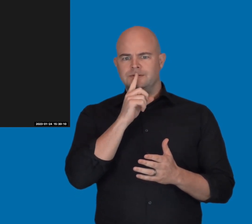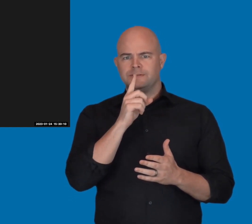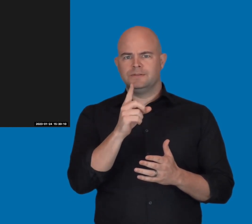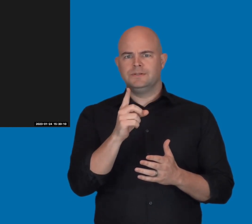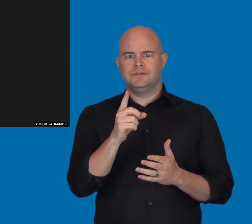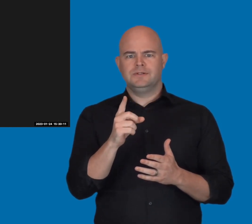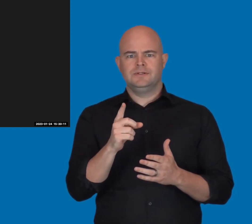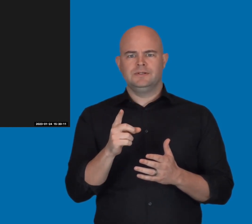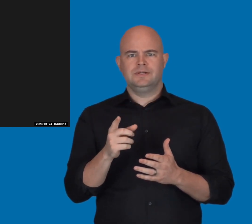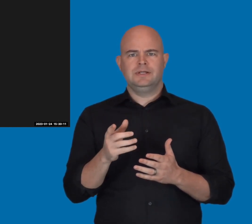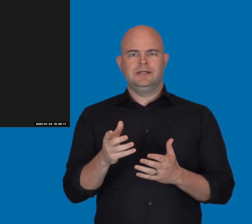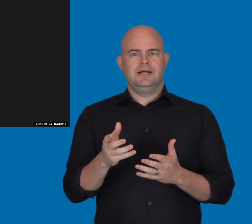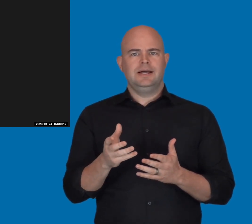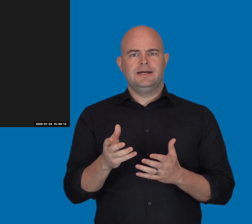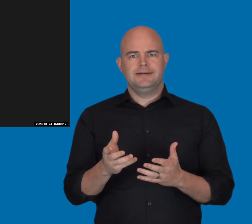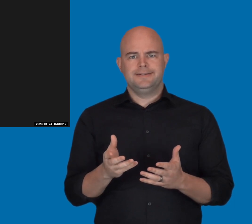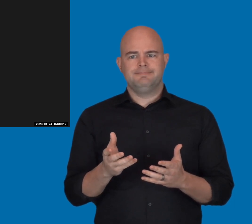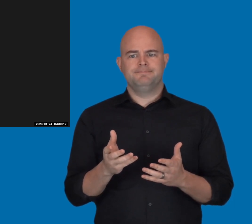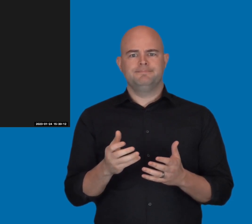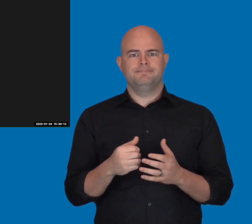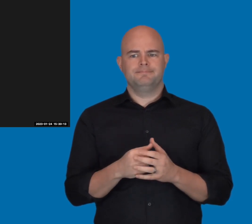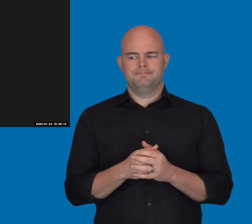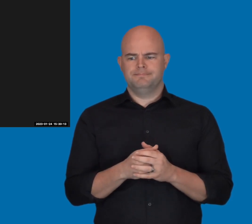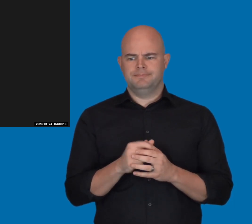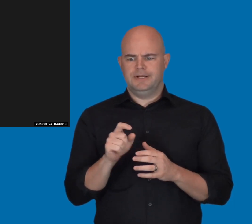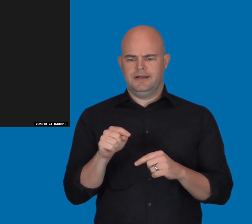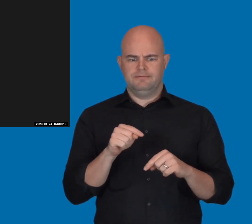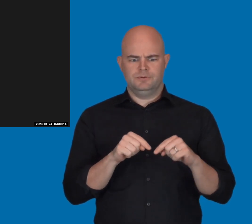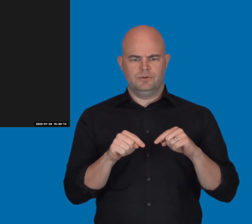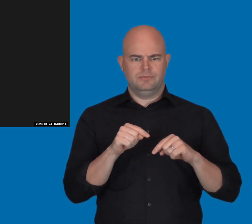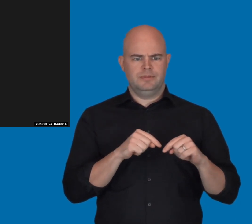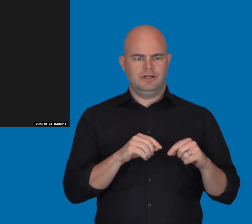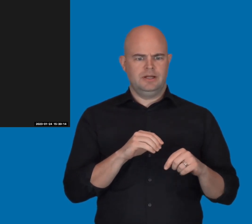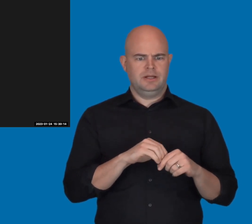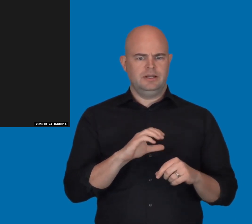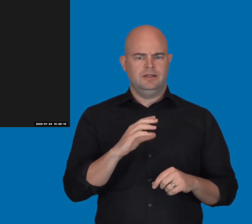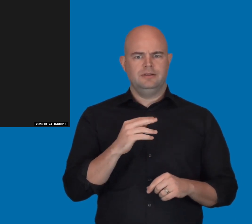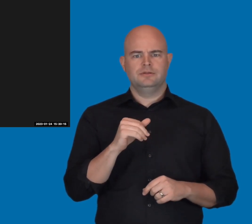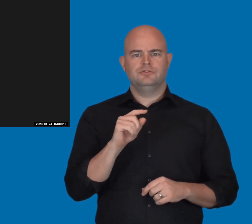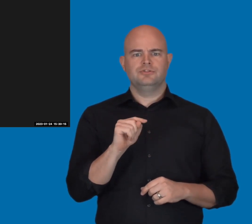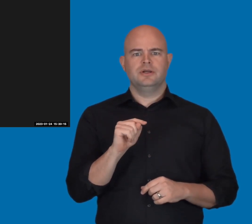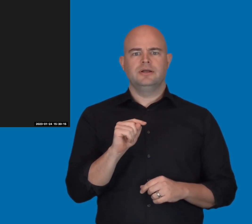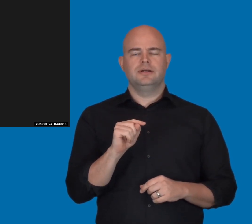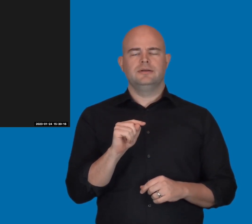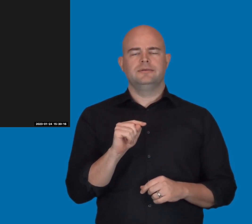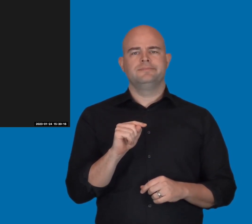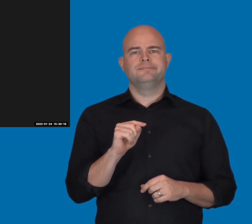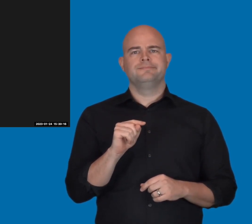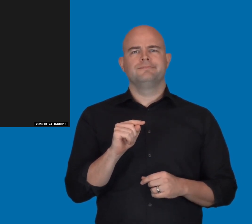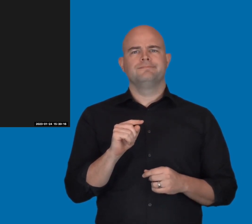up the floor for any questions for Mira Costa's presentation or Barstow Community College presentation.